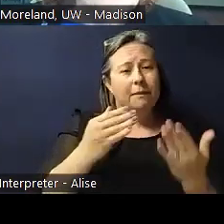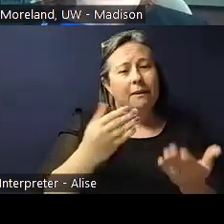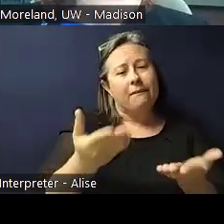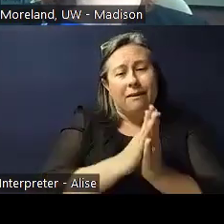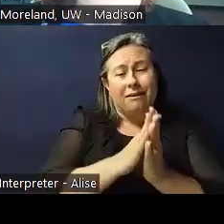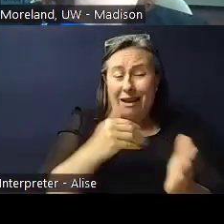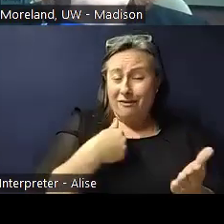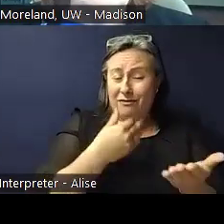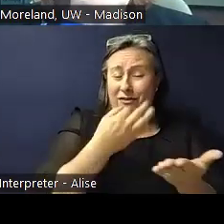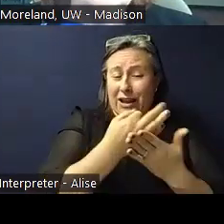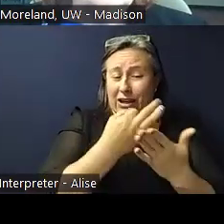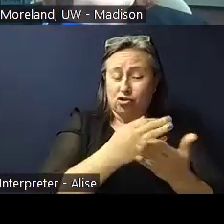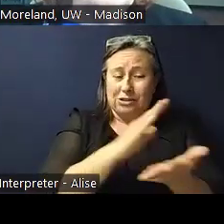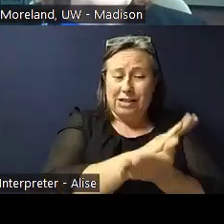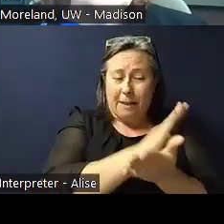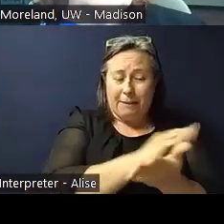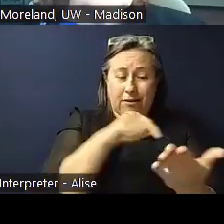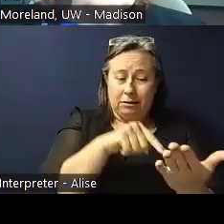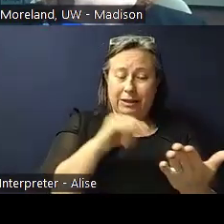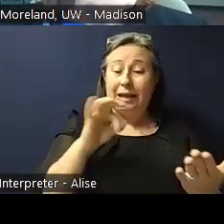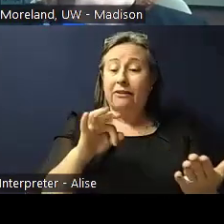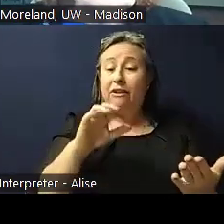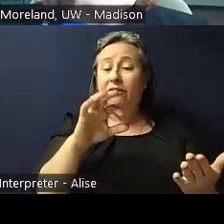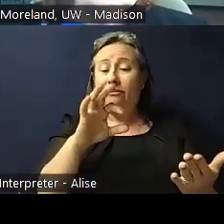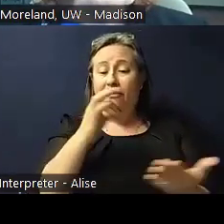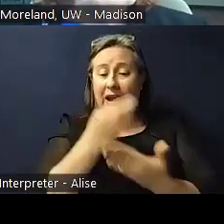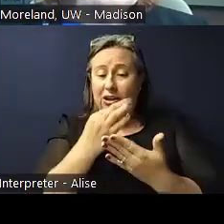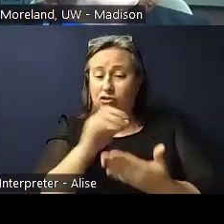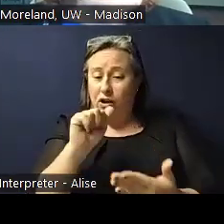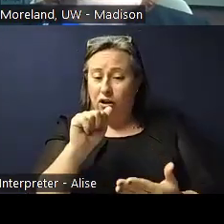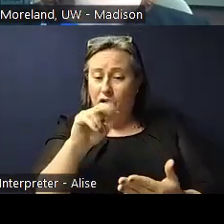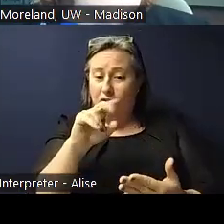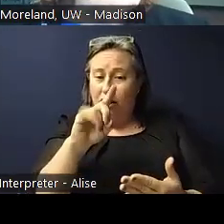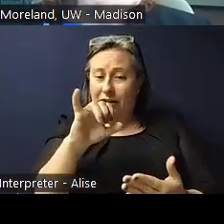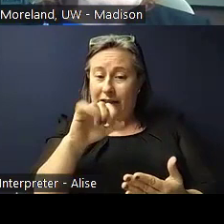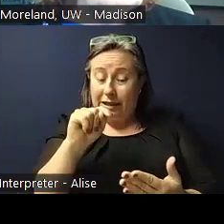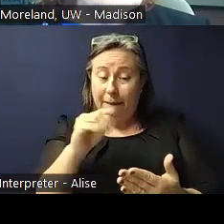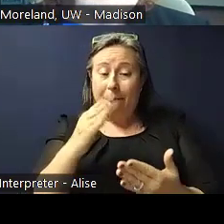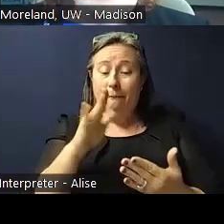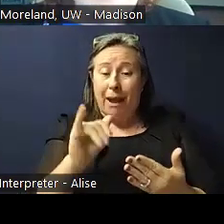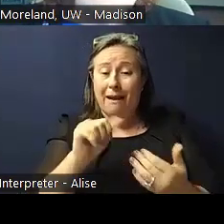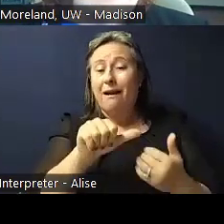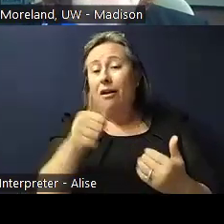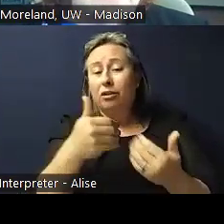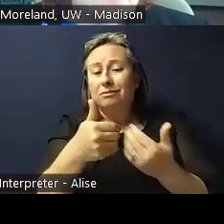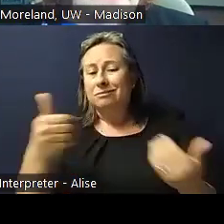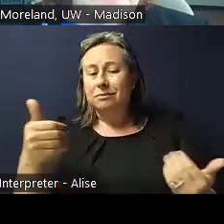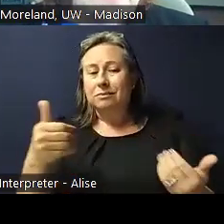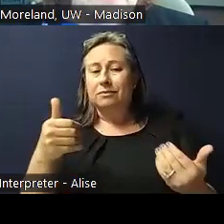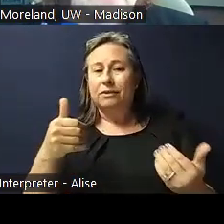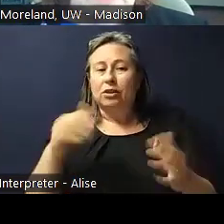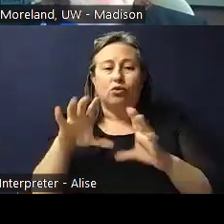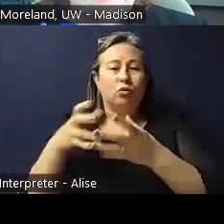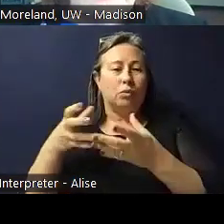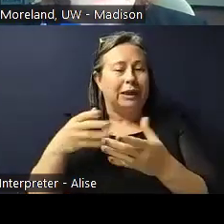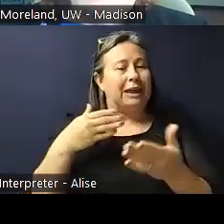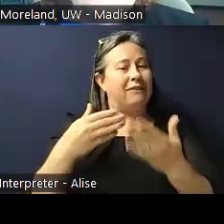or if a financial audit has been created by some other entity even if it is not consistent with a single audit,